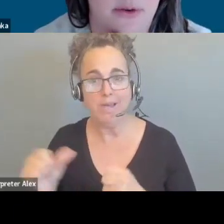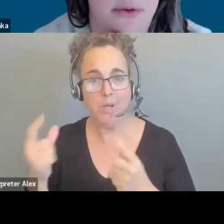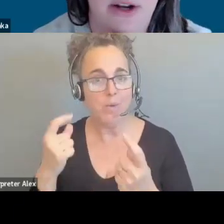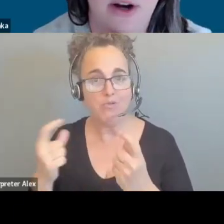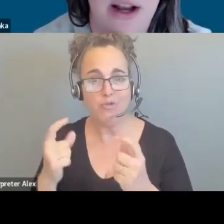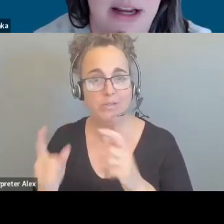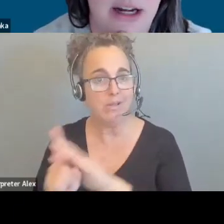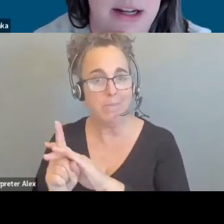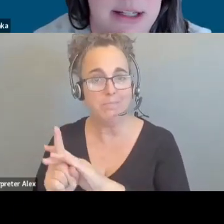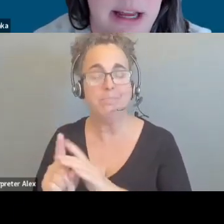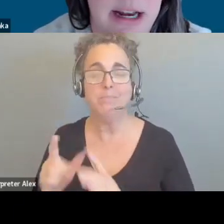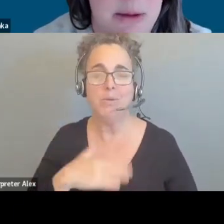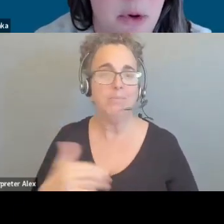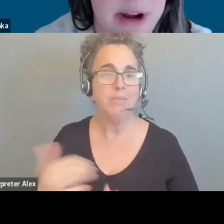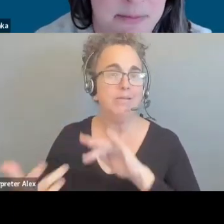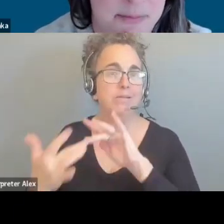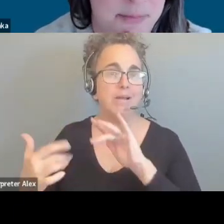So feel free to contact us at any point.